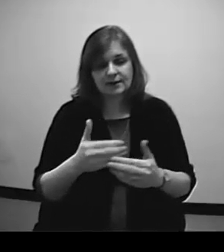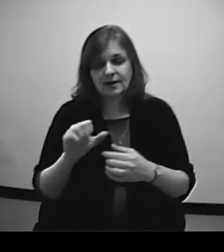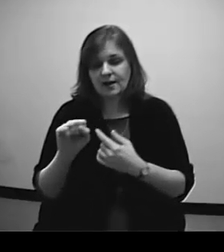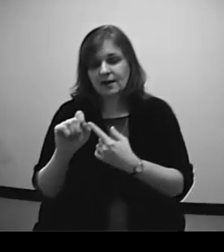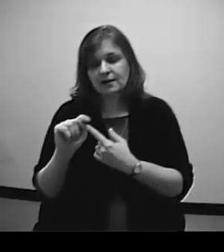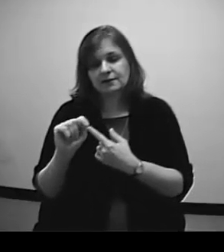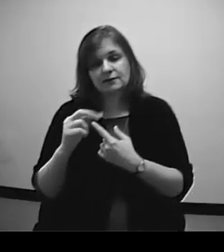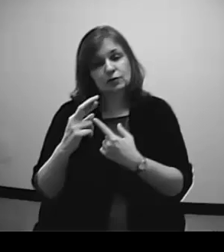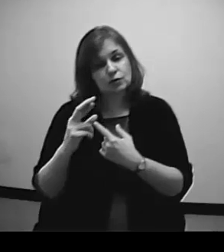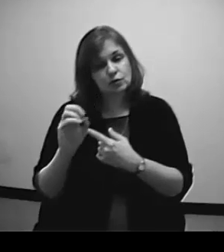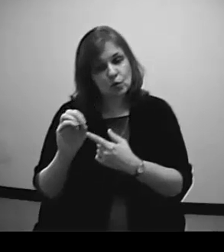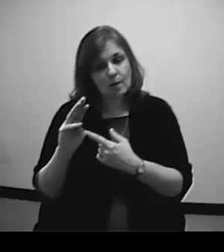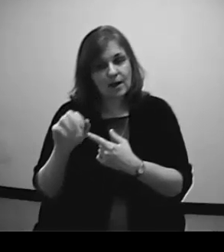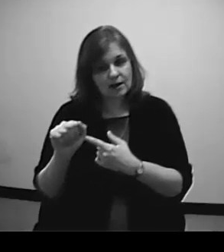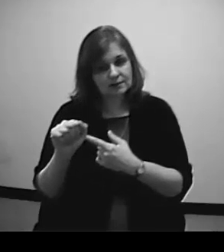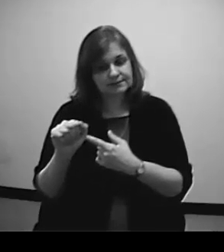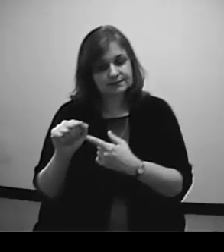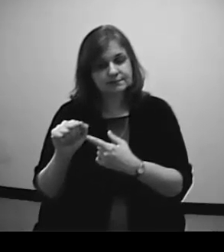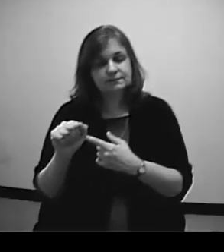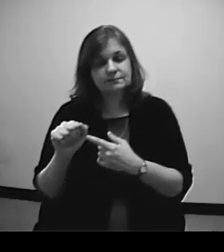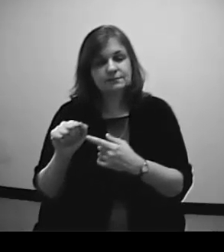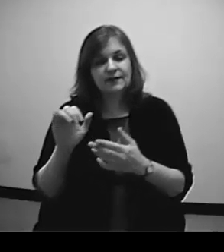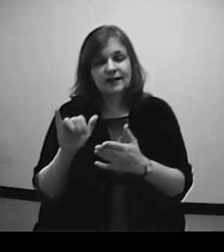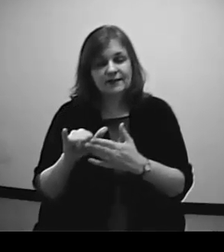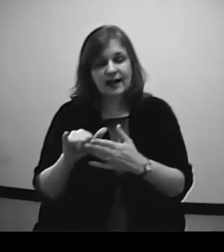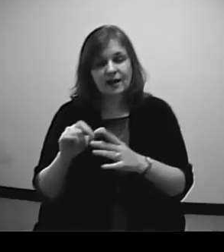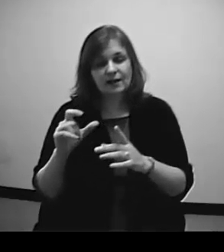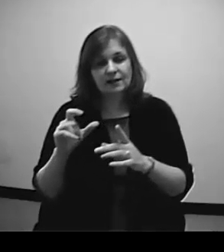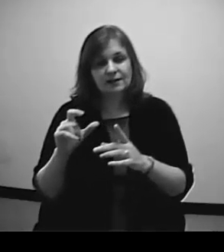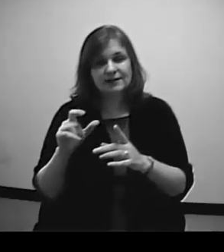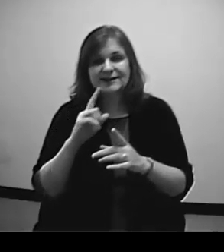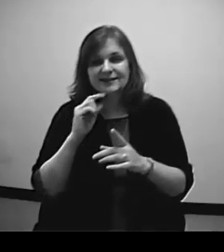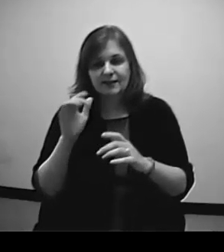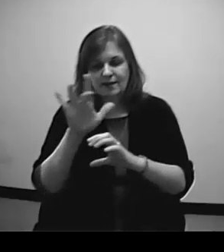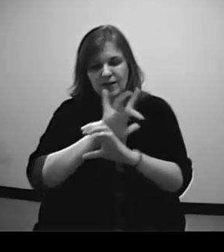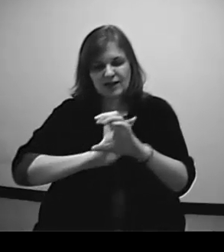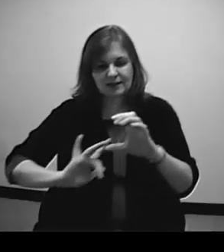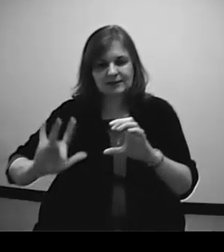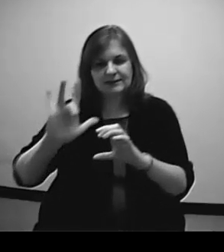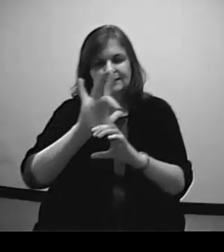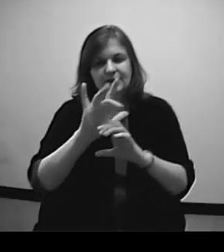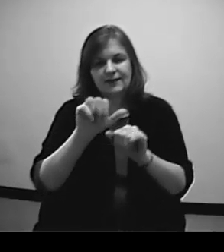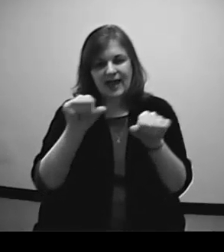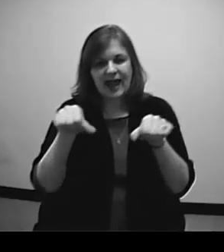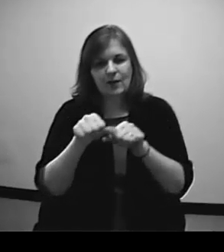Stroma [with a R!] - is just this space